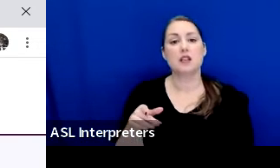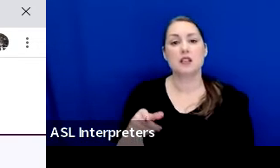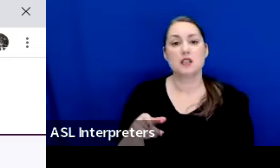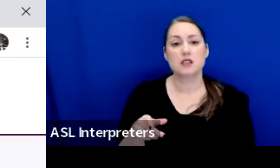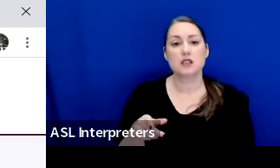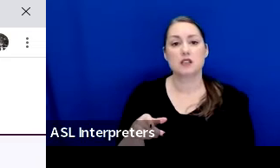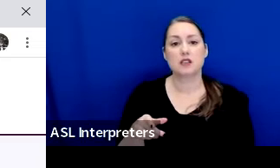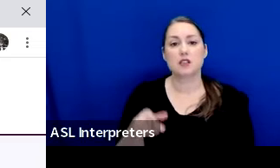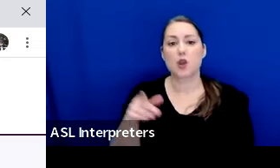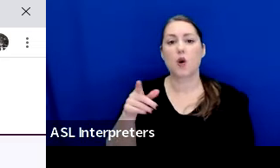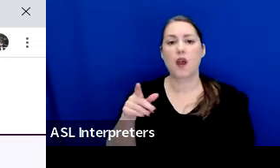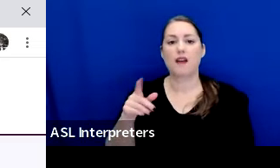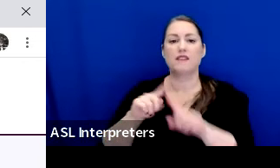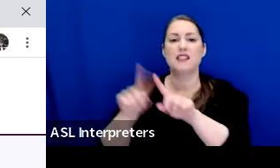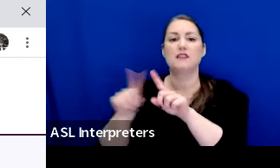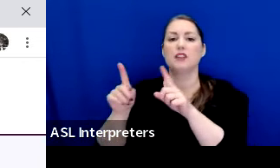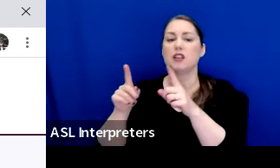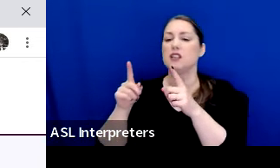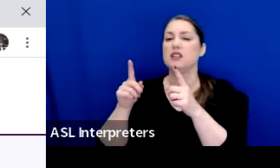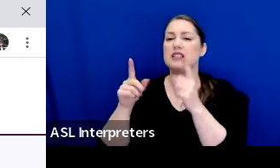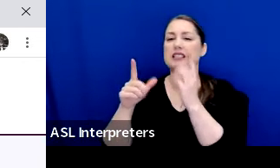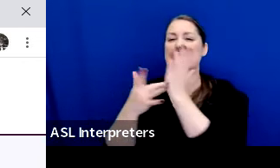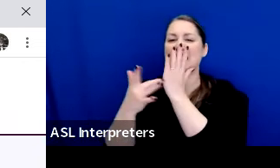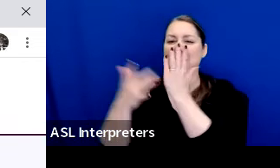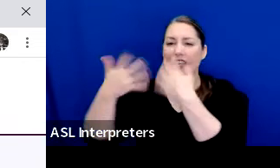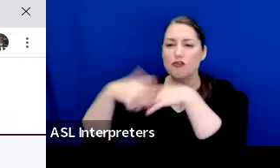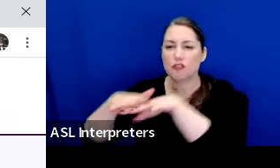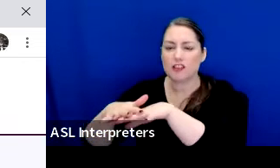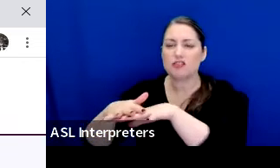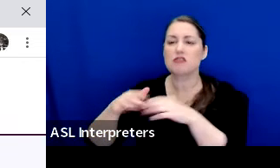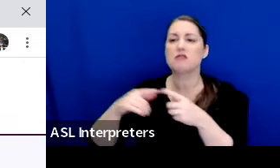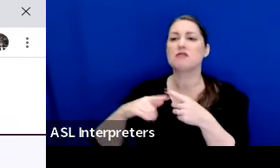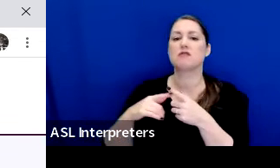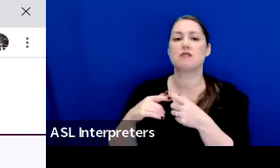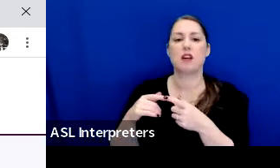Of course, and differentiation, of course, integration. And then we have a course on power series and whatever and